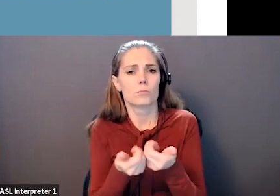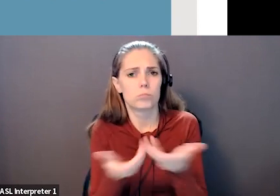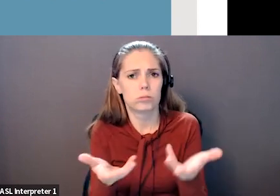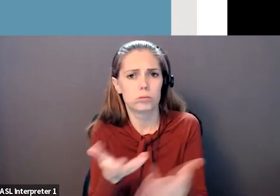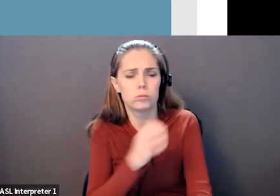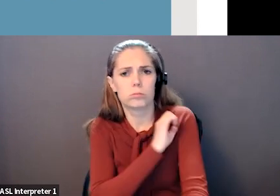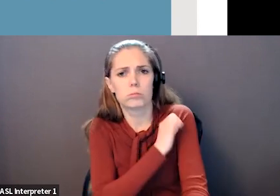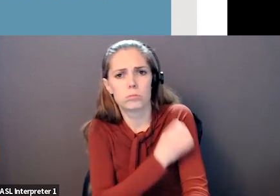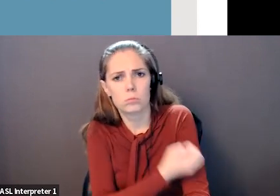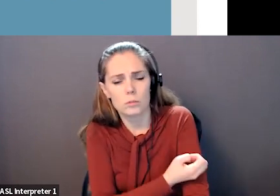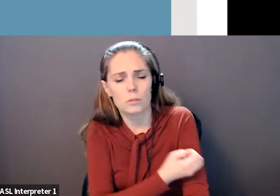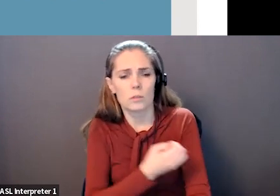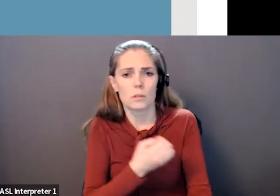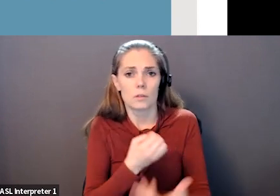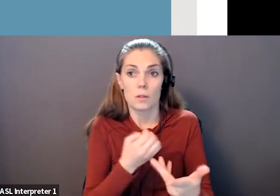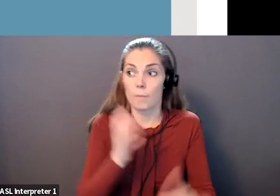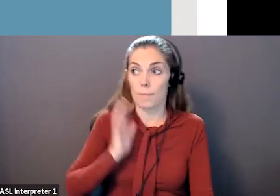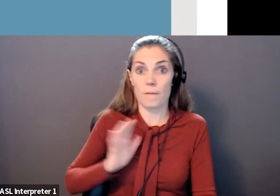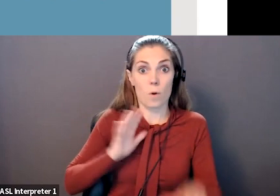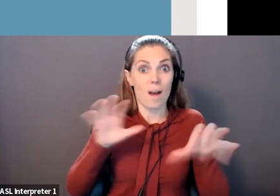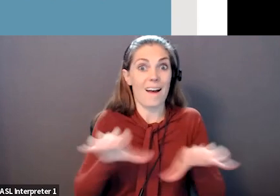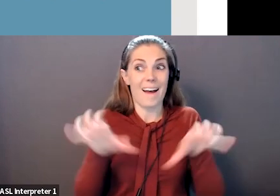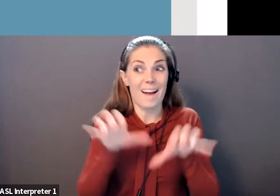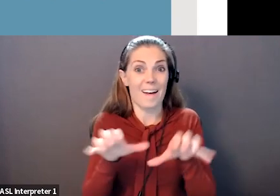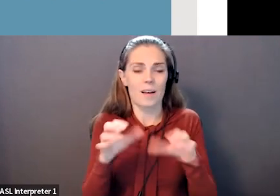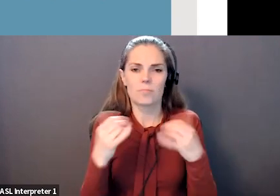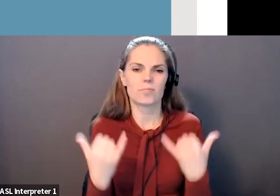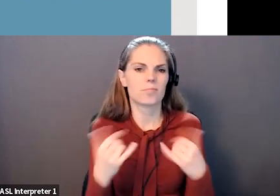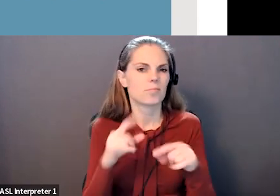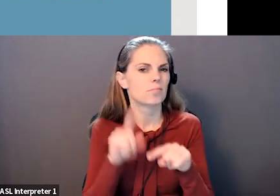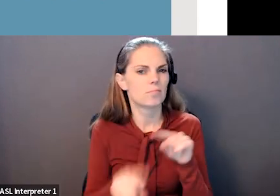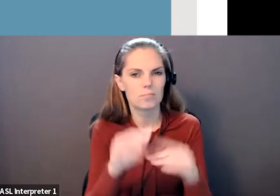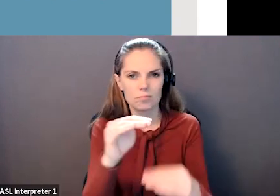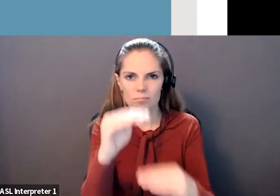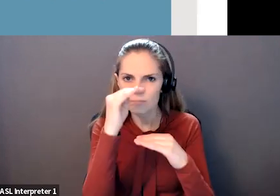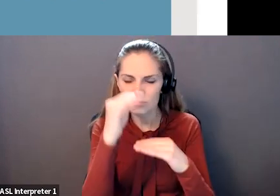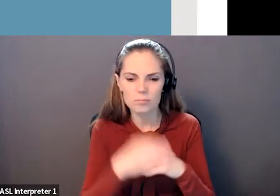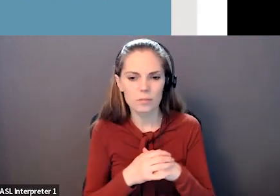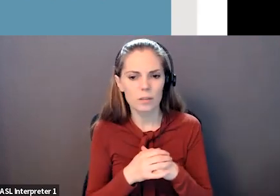return to work perspective is for employers as well as compensation systems or insurers